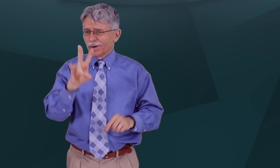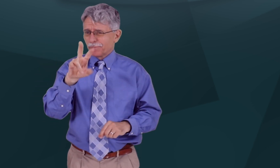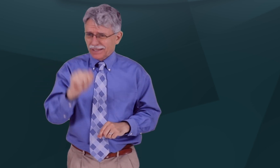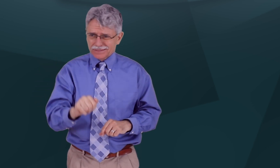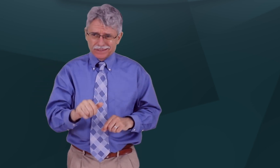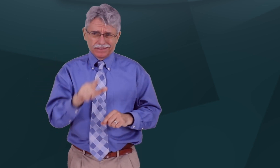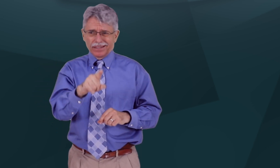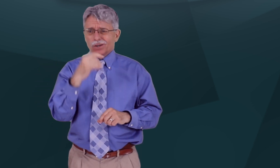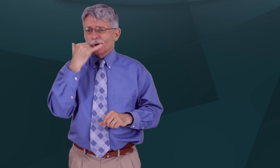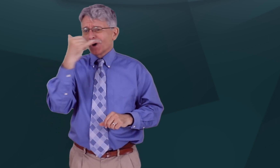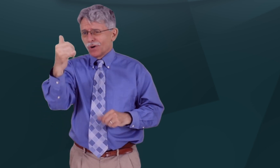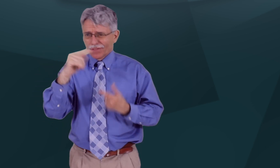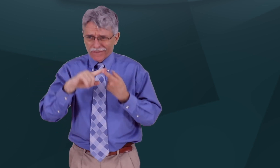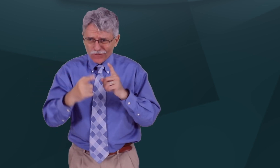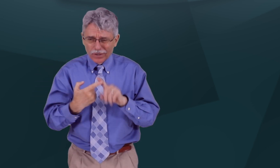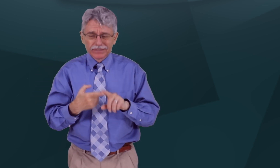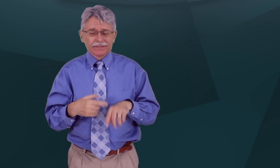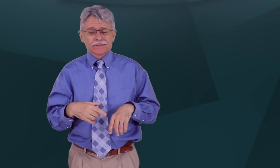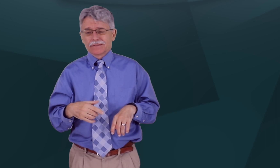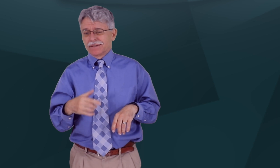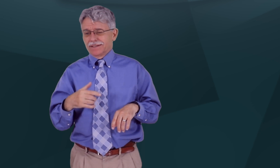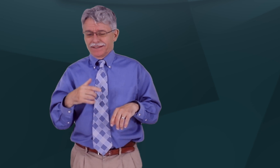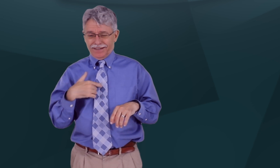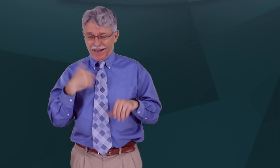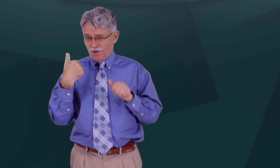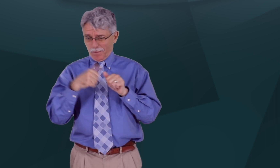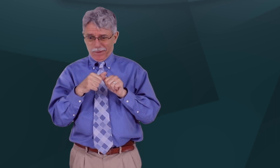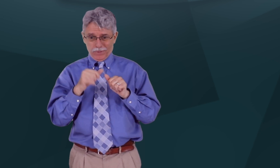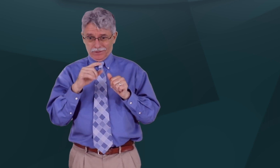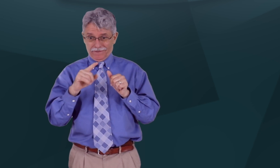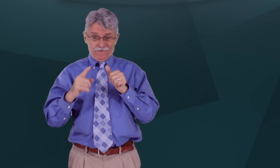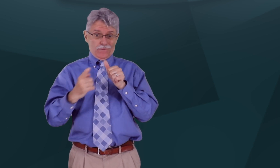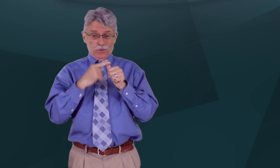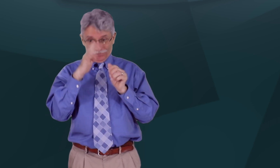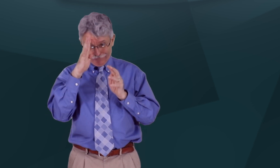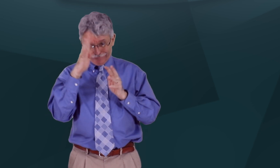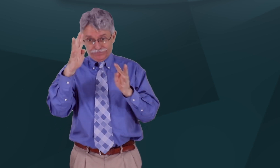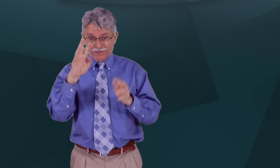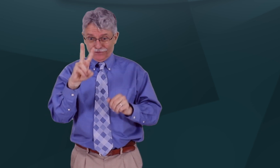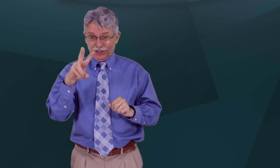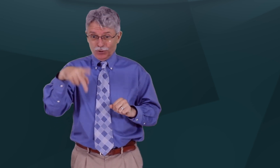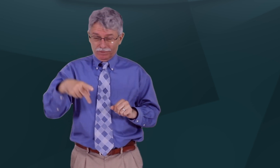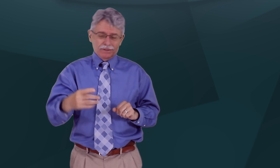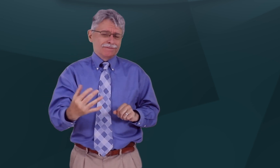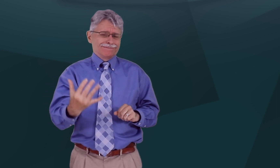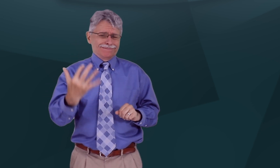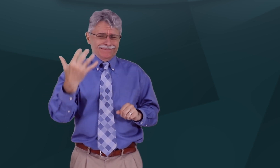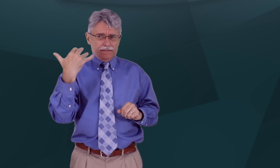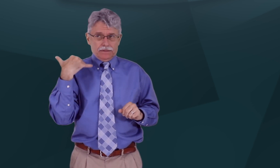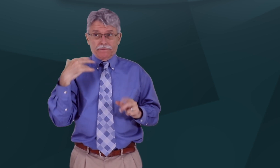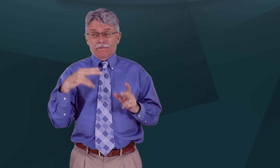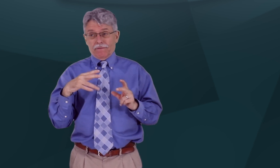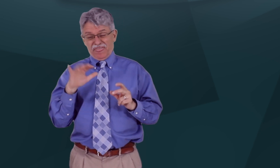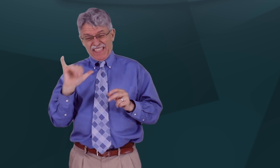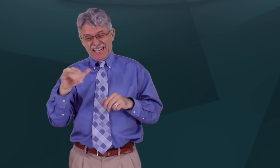Let them -- as they get older, let them order pizza, or call their friends. I remember when they first came out with video phones.